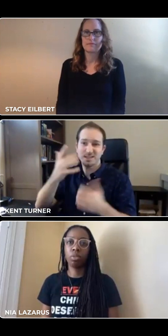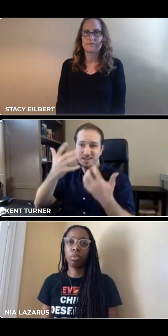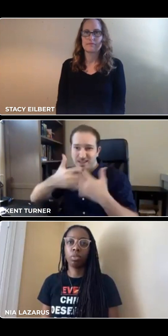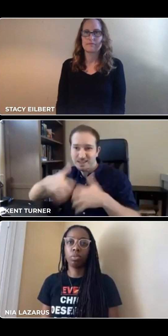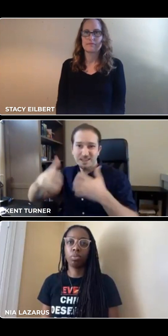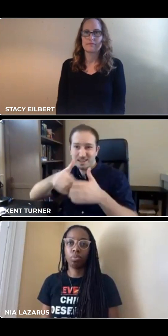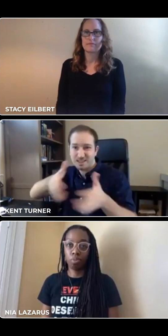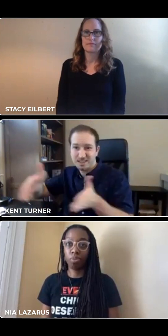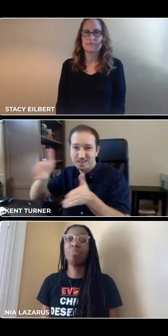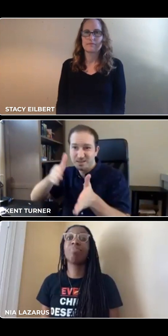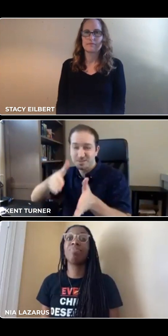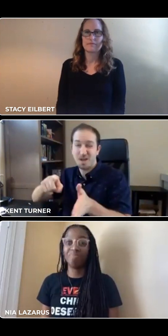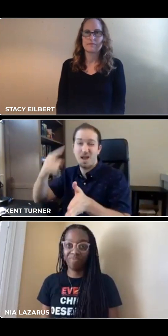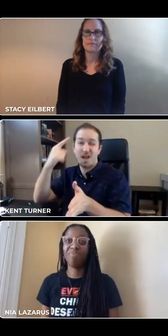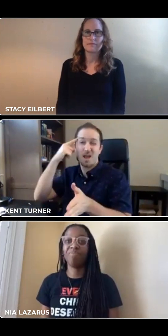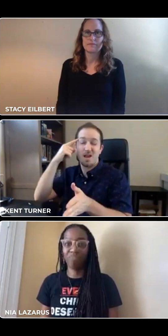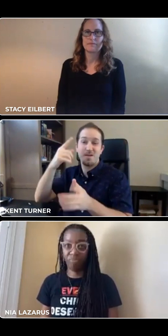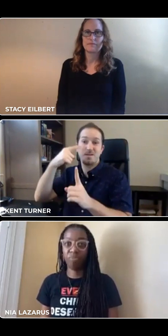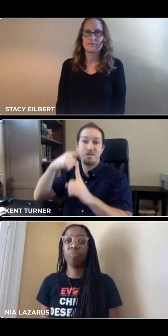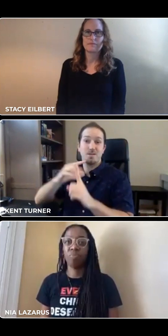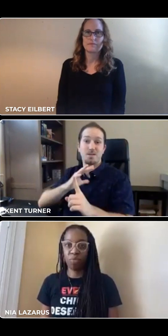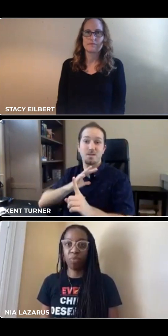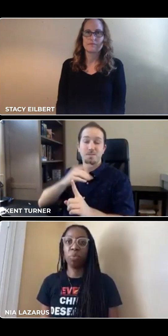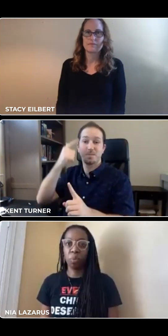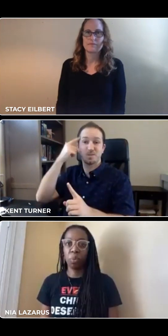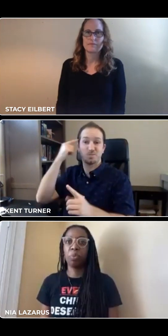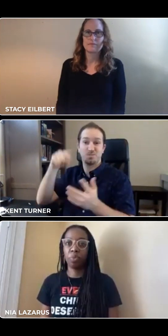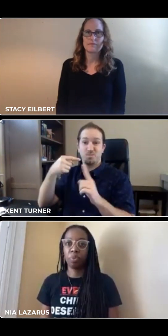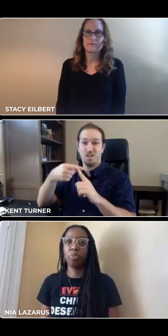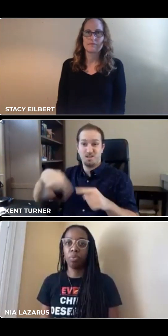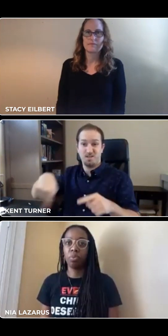because they're working on their own, because it is self-paced. However, again, the initial